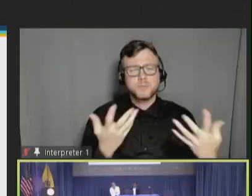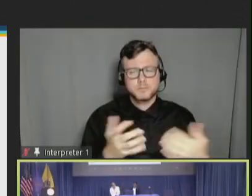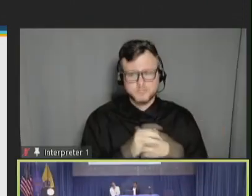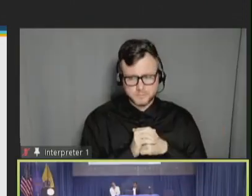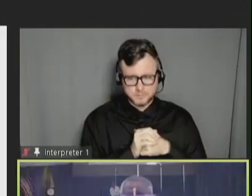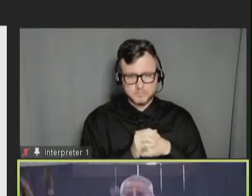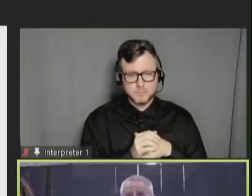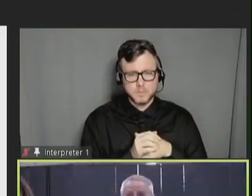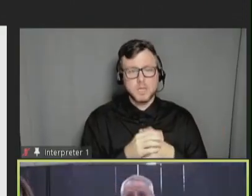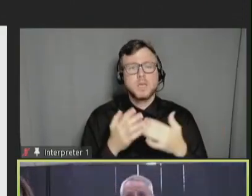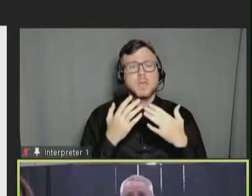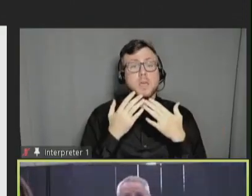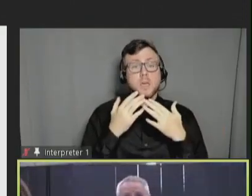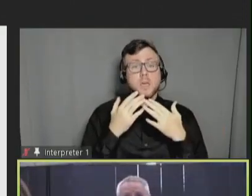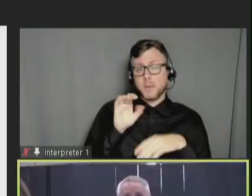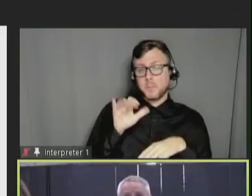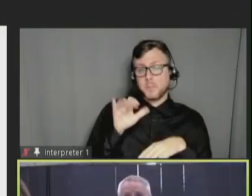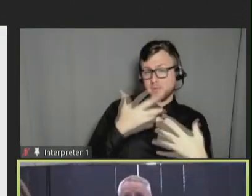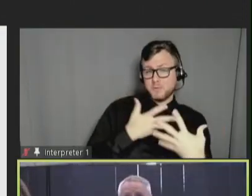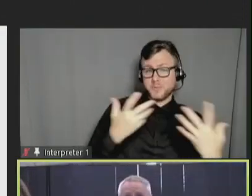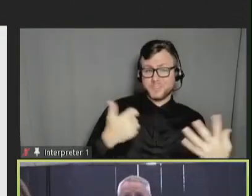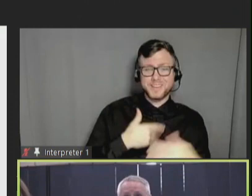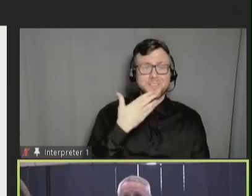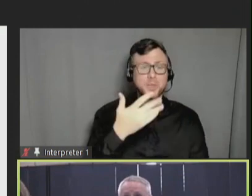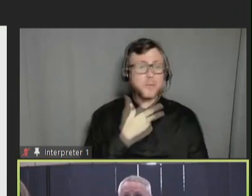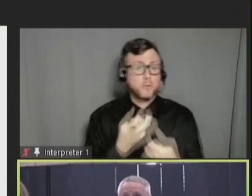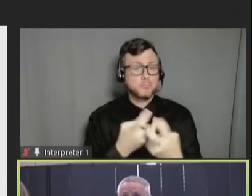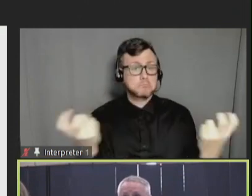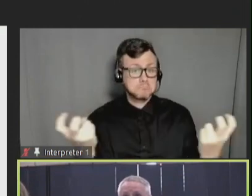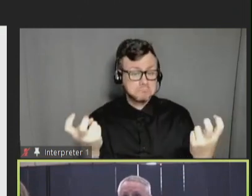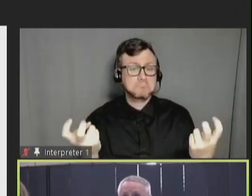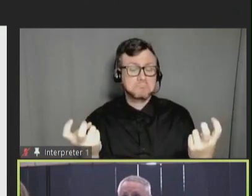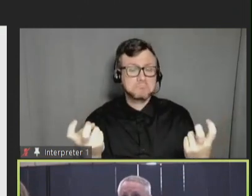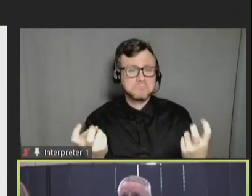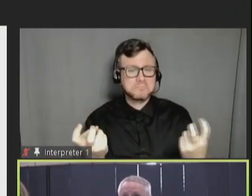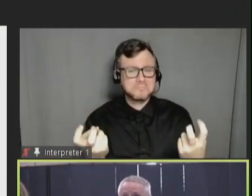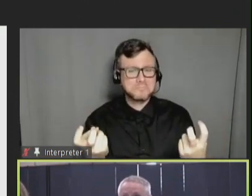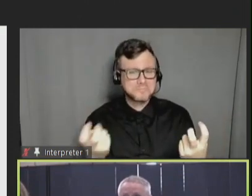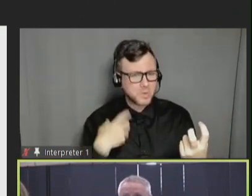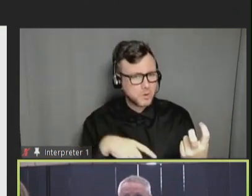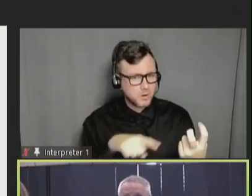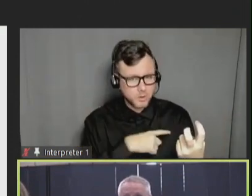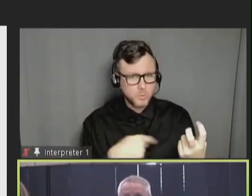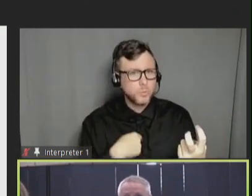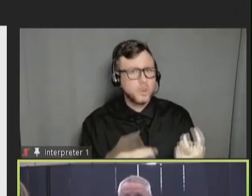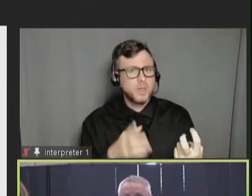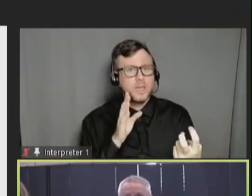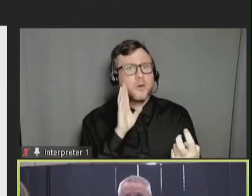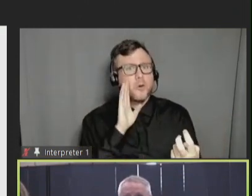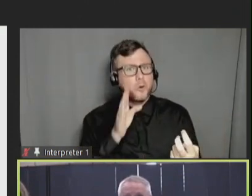Robert Hopkins: Thank you very much. And I want to thank all the members of this panel. And we certainly are going to look forward to hearing more from all of